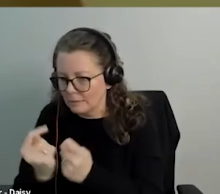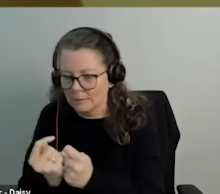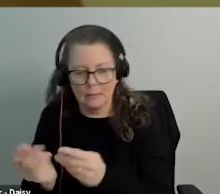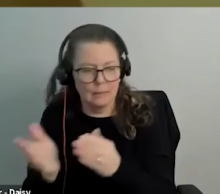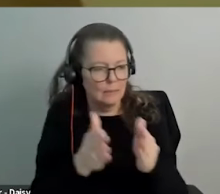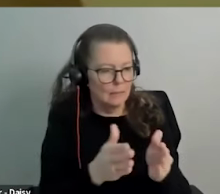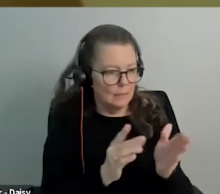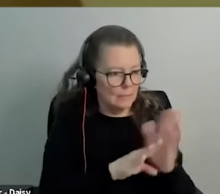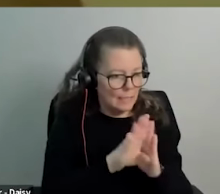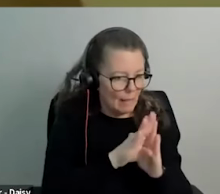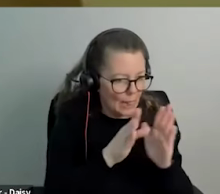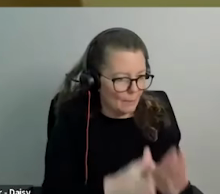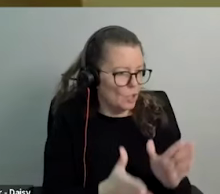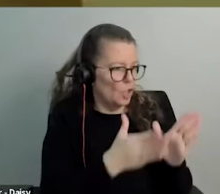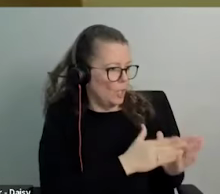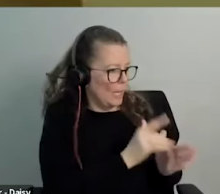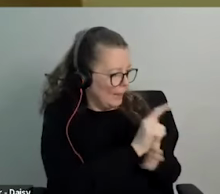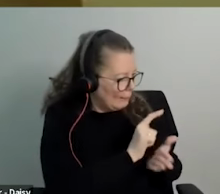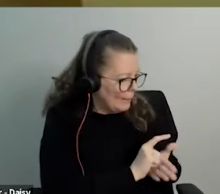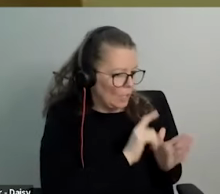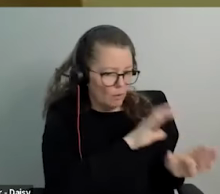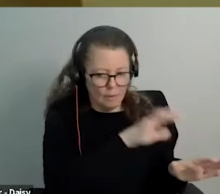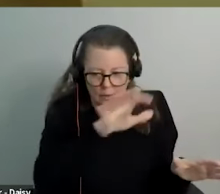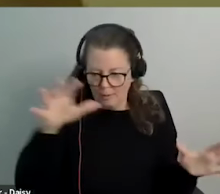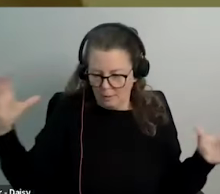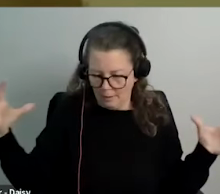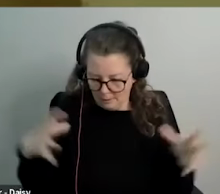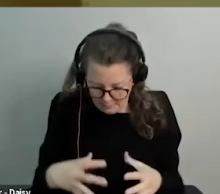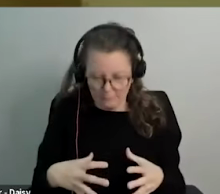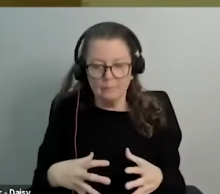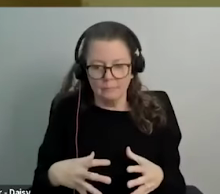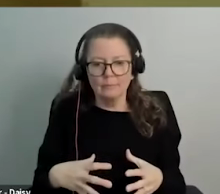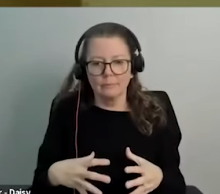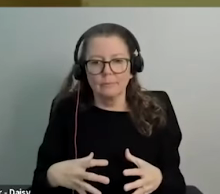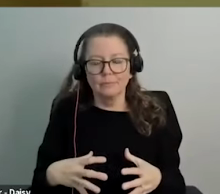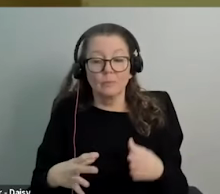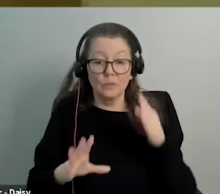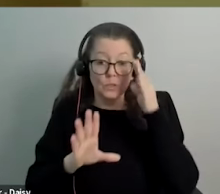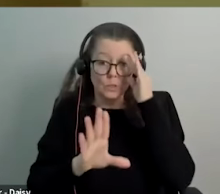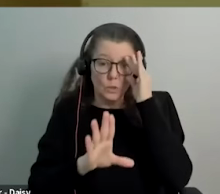I need somebody wherever it may be. So as you are going through your own personal journey,